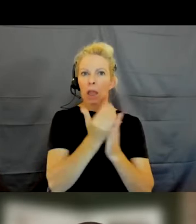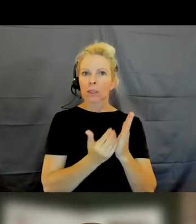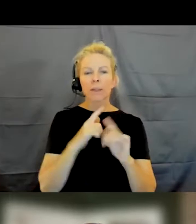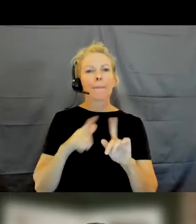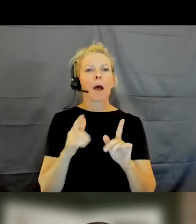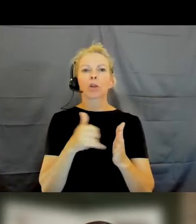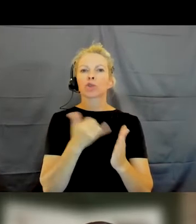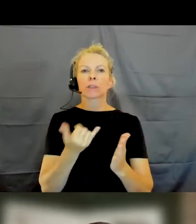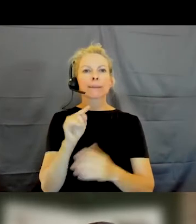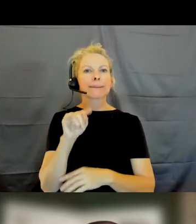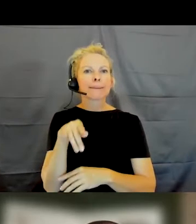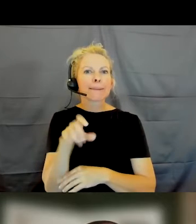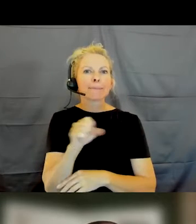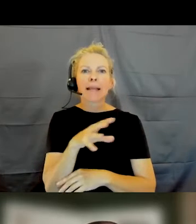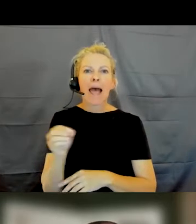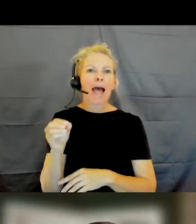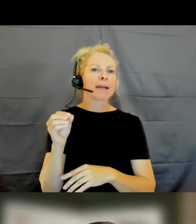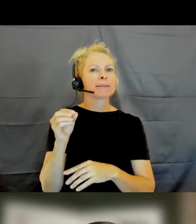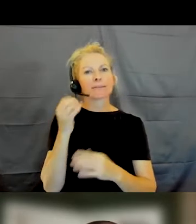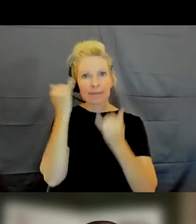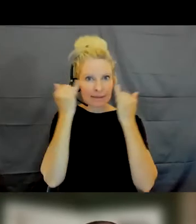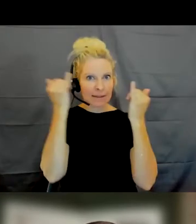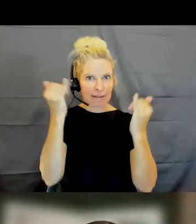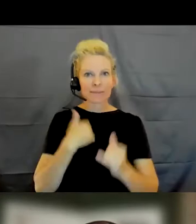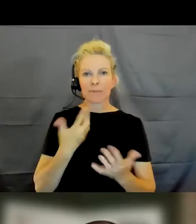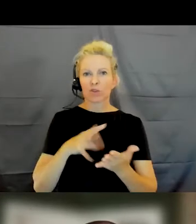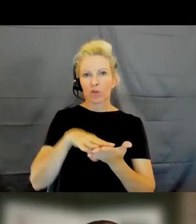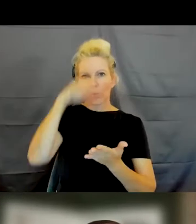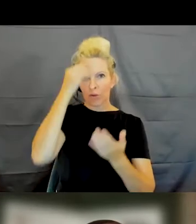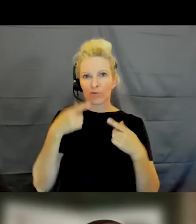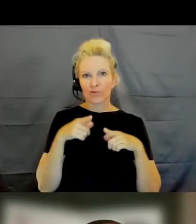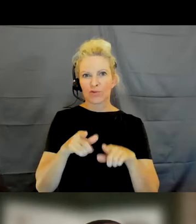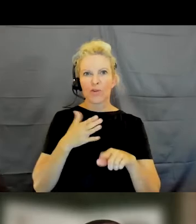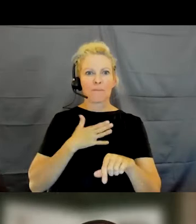so I am going to share some things I have learned over my time as an accessibility professional,